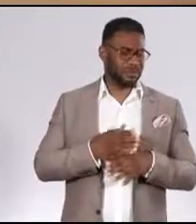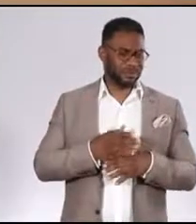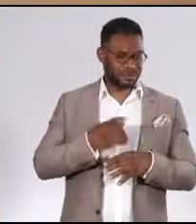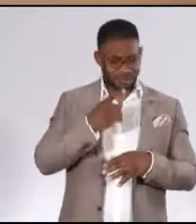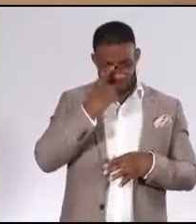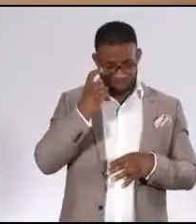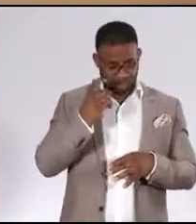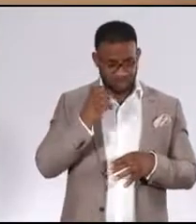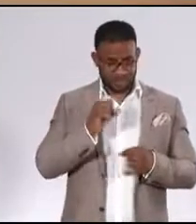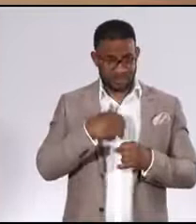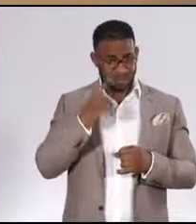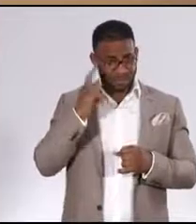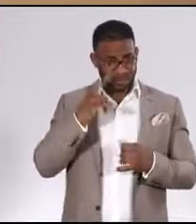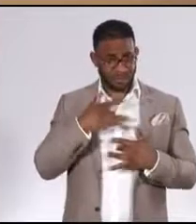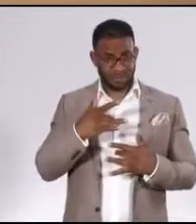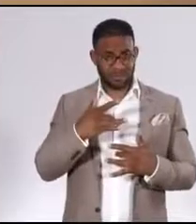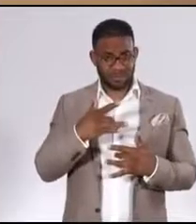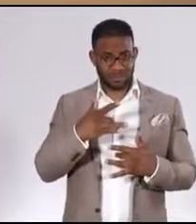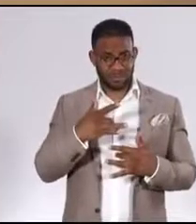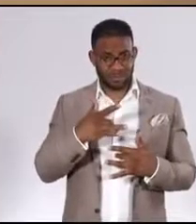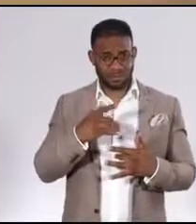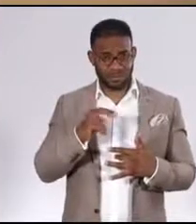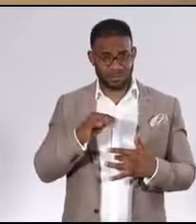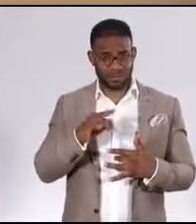makes my ear sensitivity and tonight is even worse.